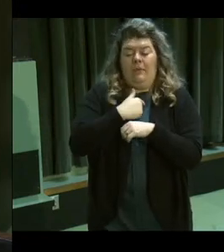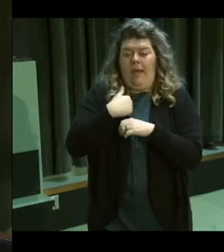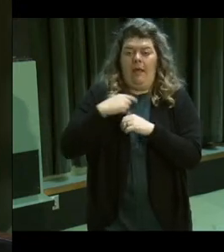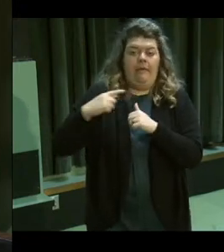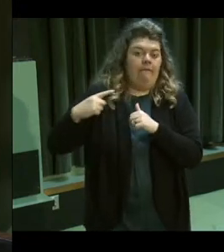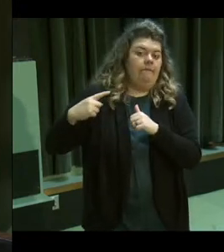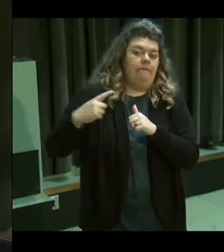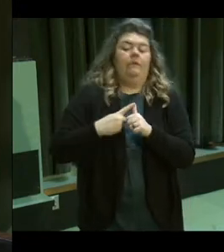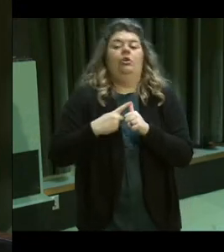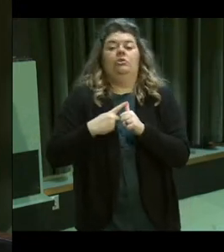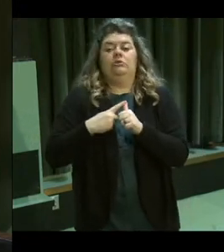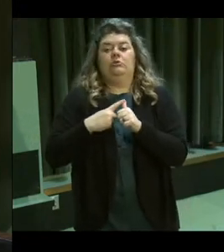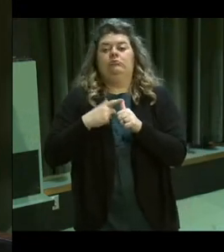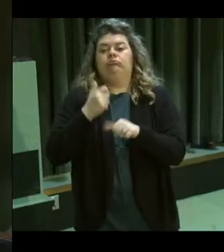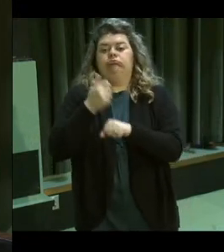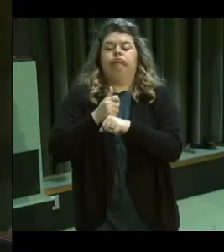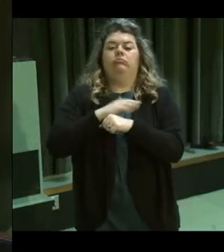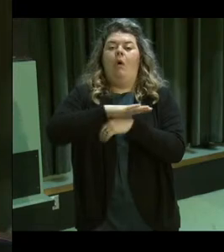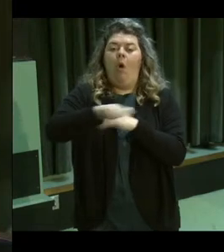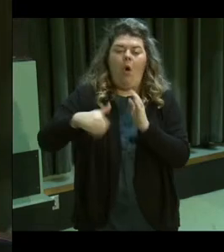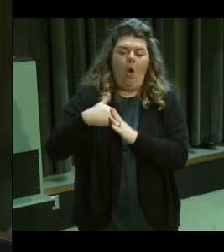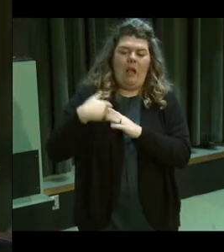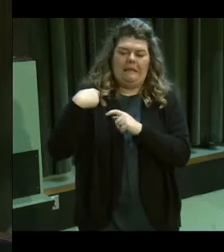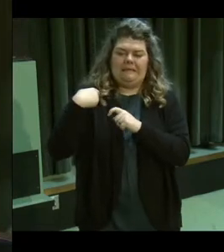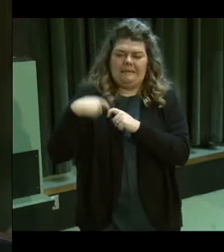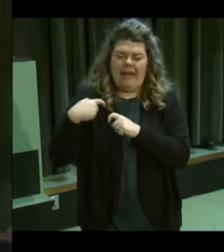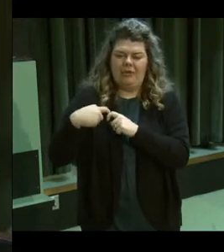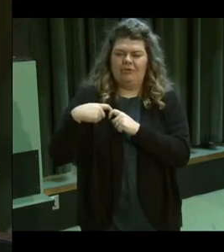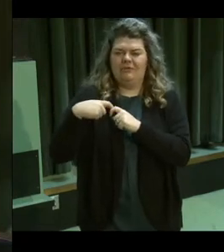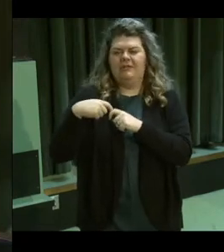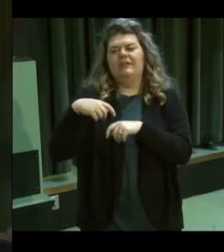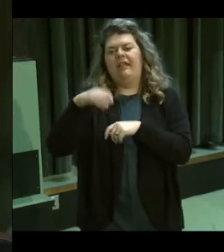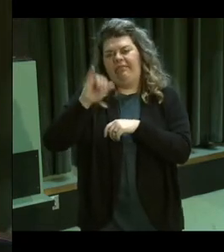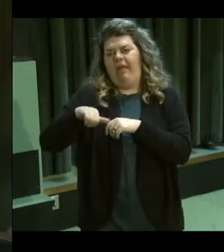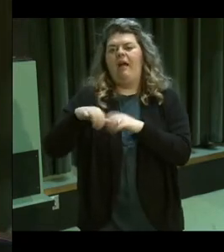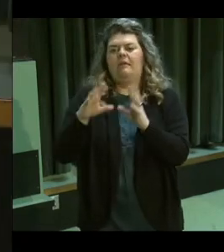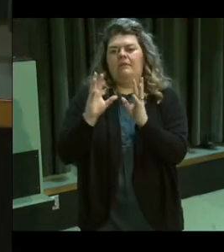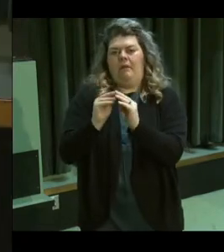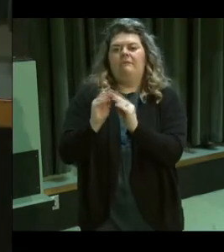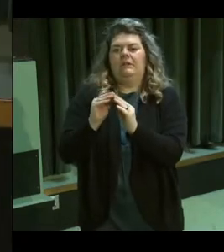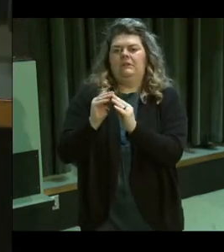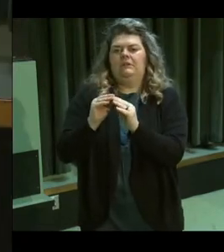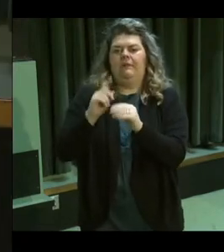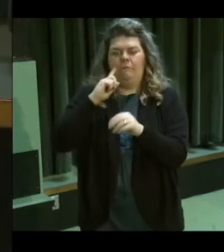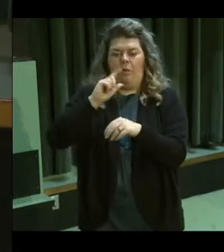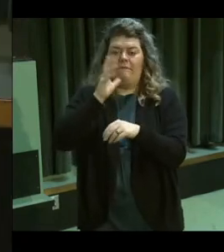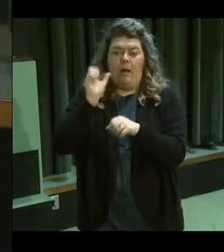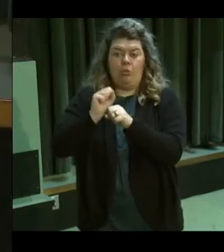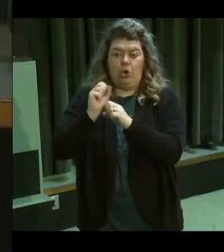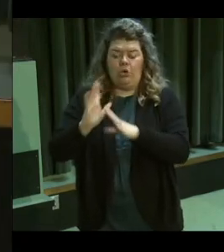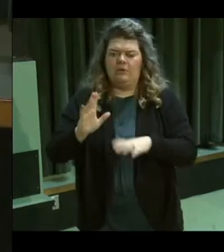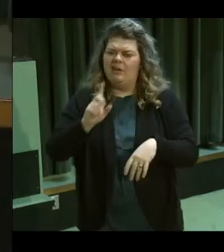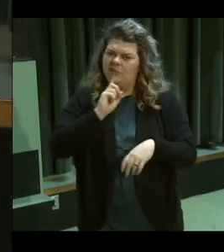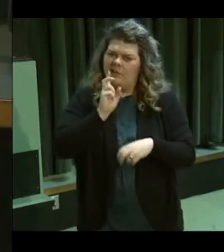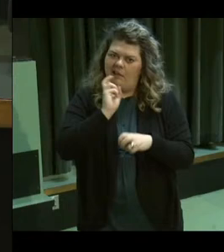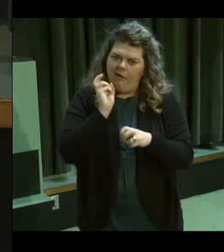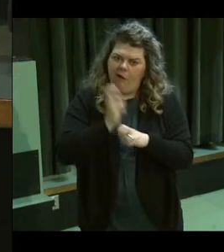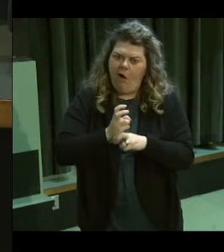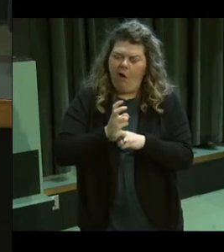first ever all Spanish, Latino